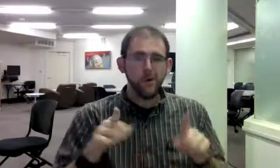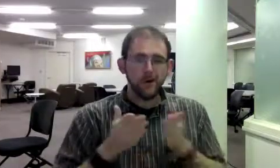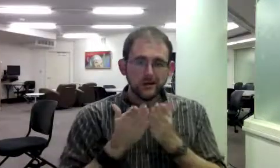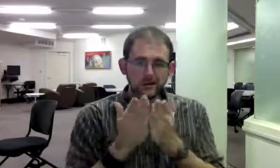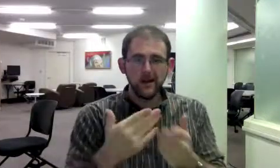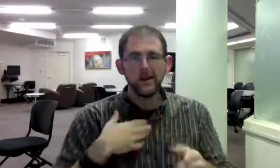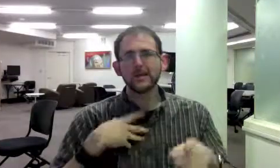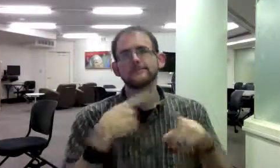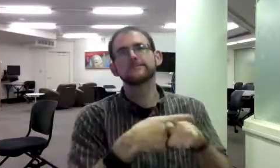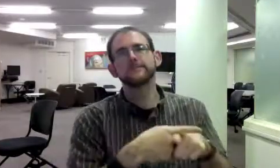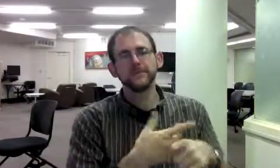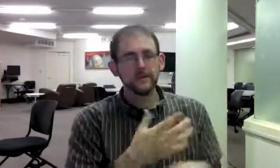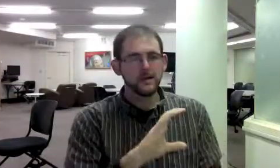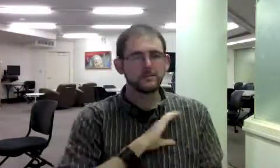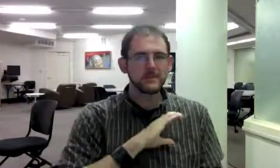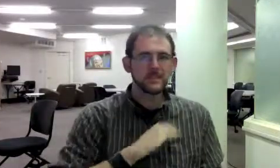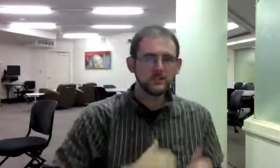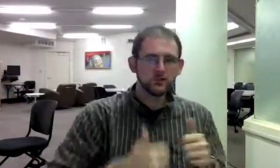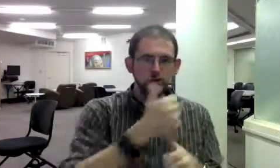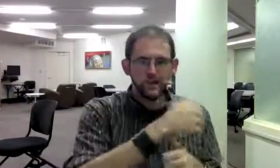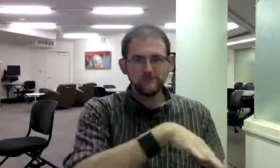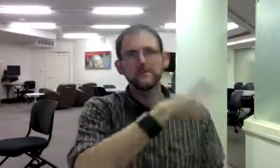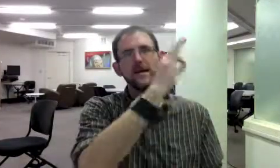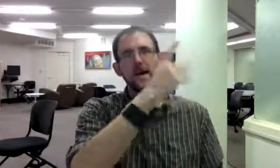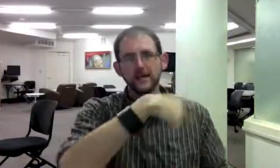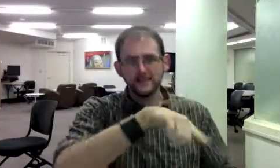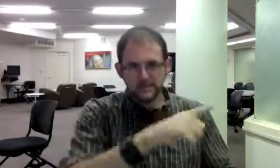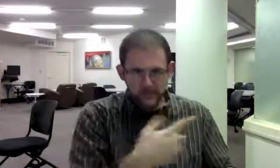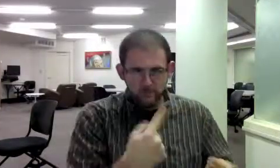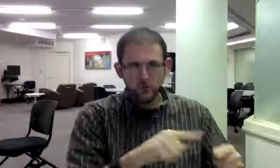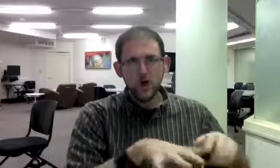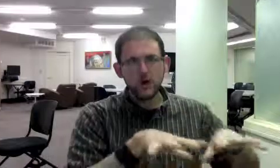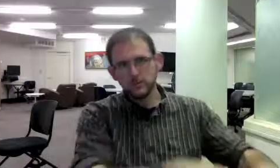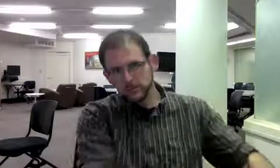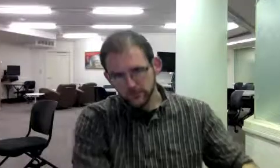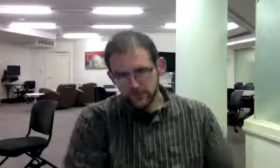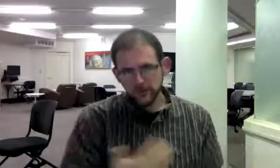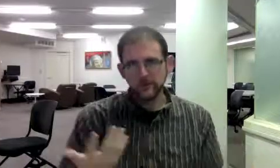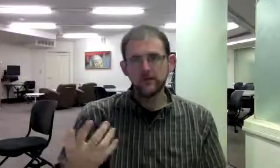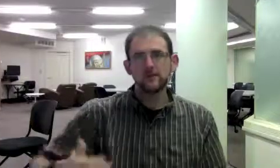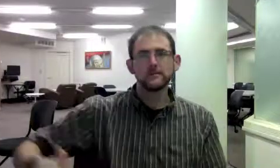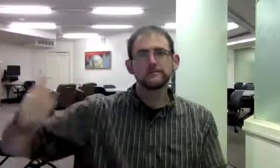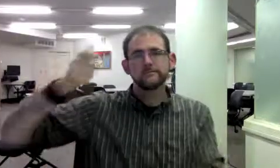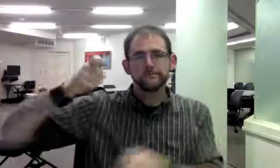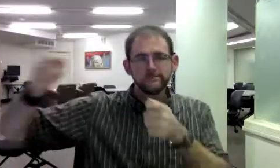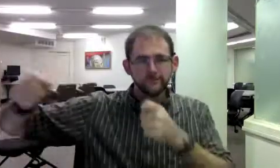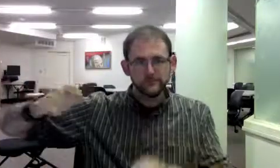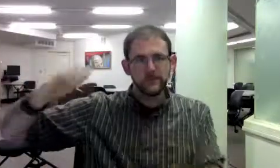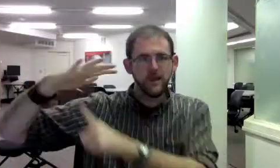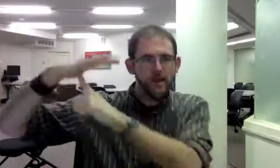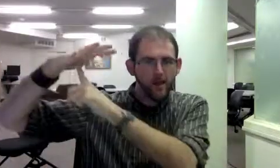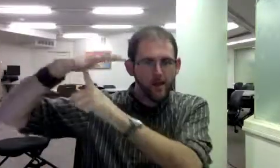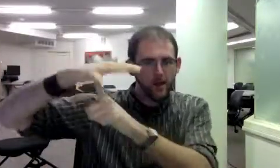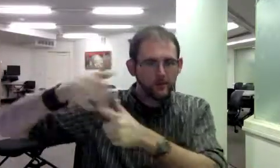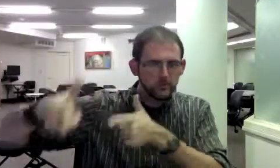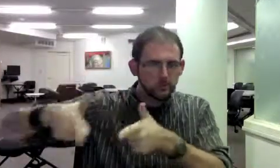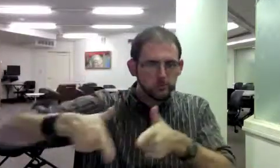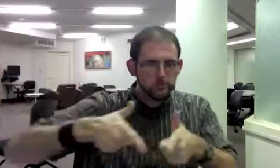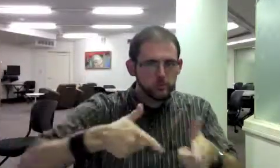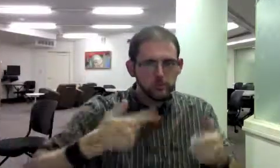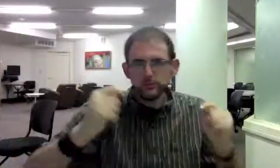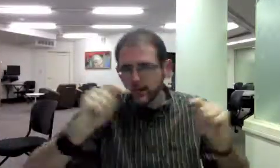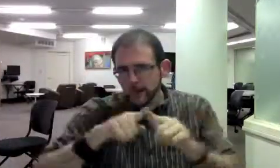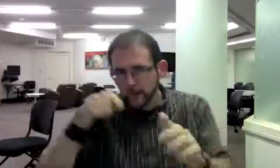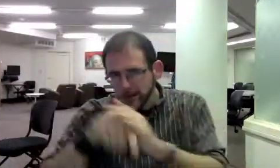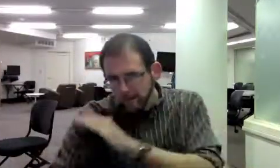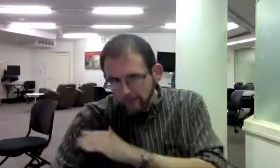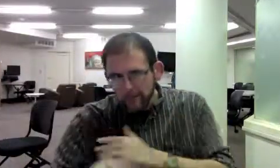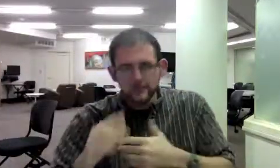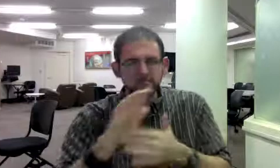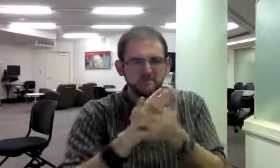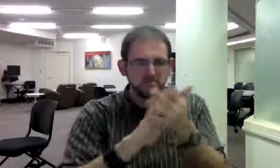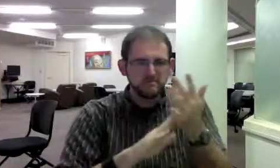At various points along the voyage, they keep running into the police chief and getting sighted by the warlord's armed helicopter.